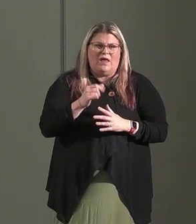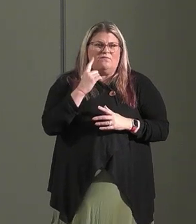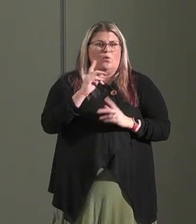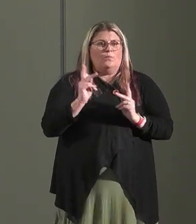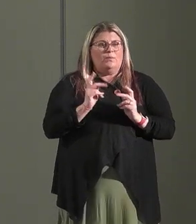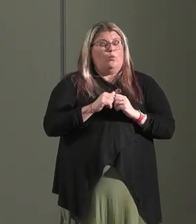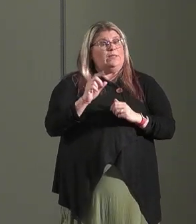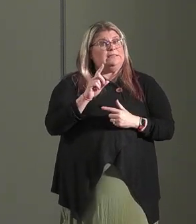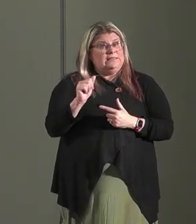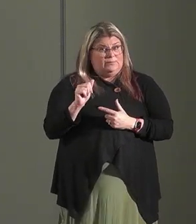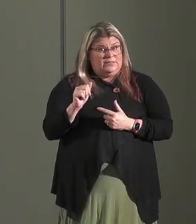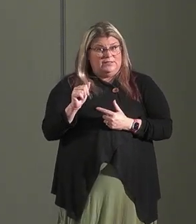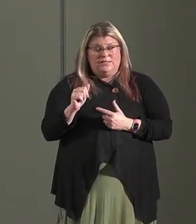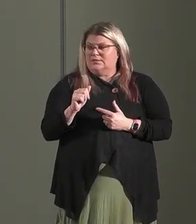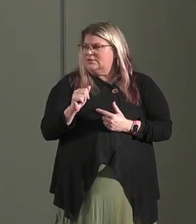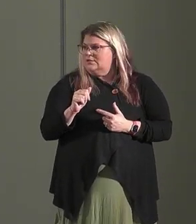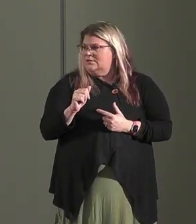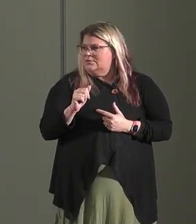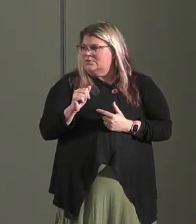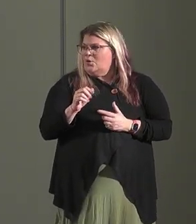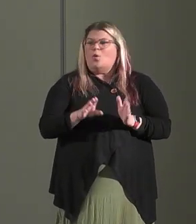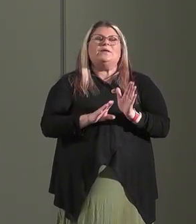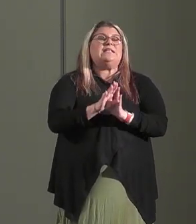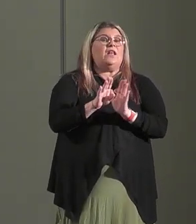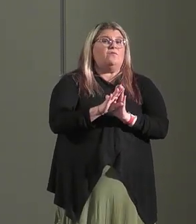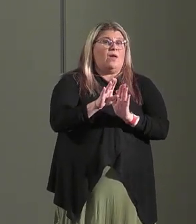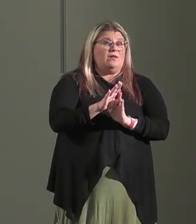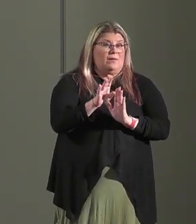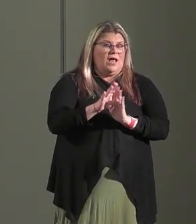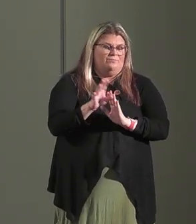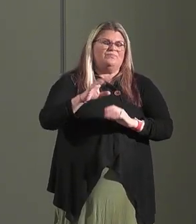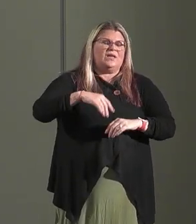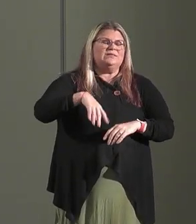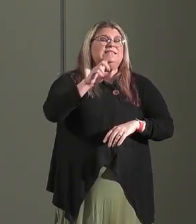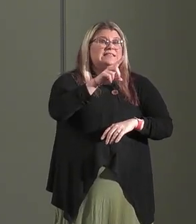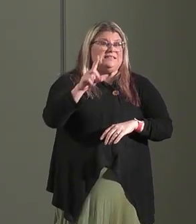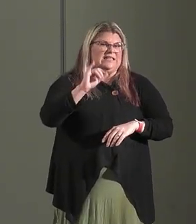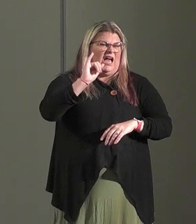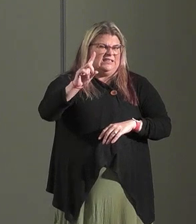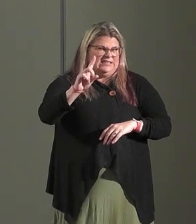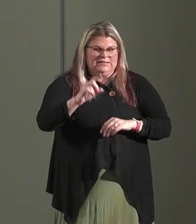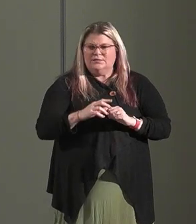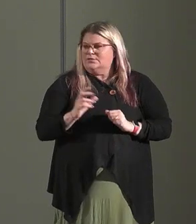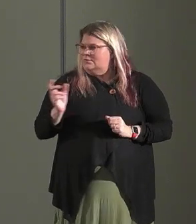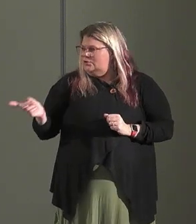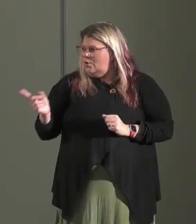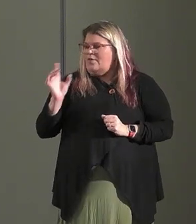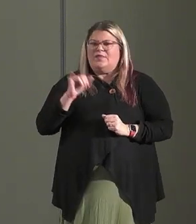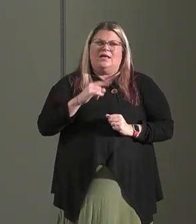with disability -- intellectual disability >> ALAN: That is something that is coming